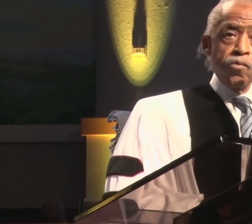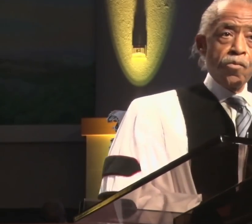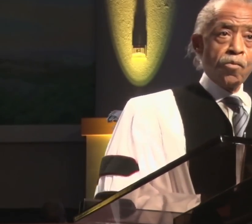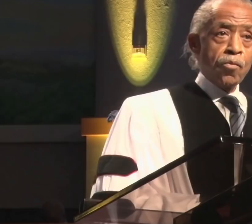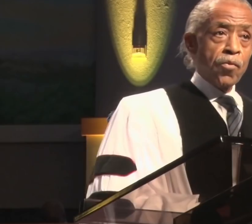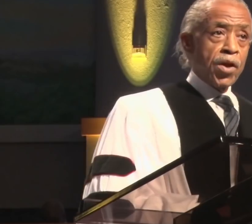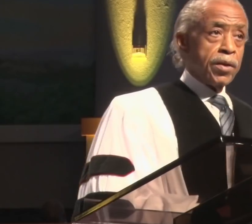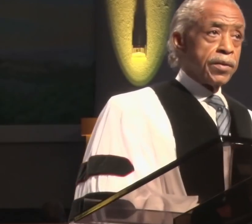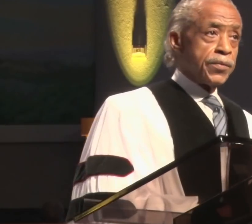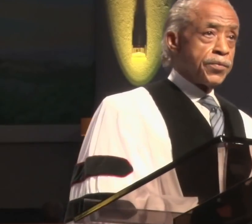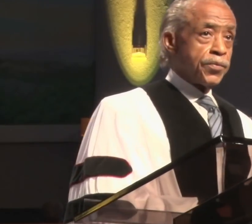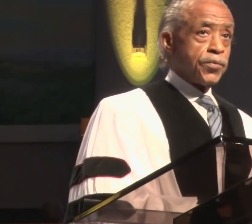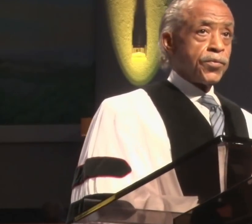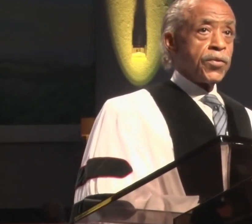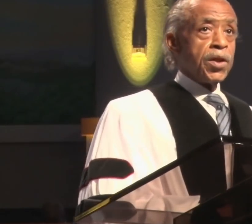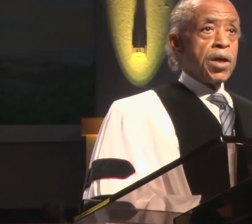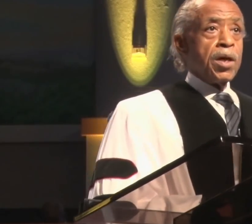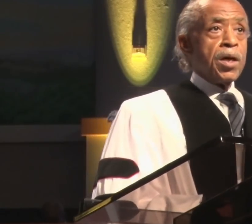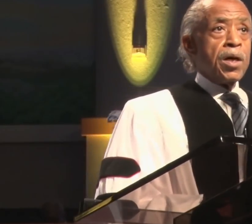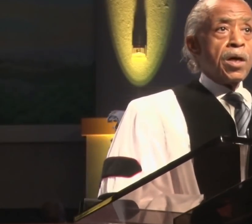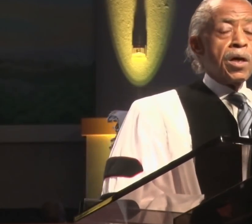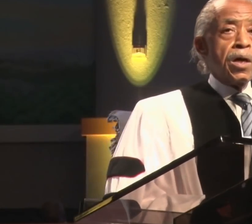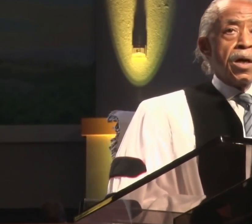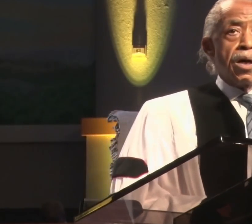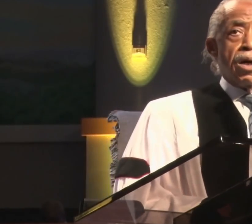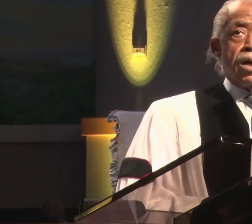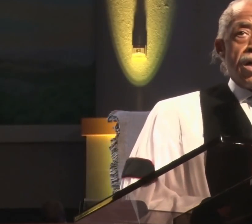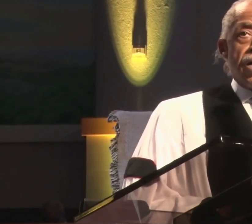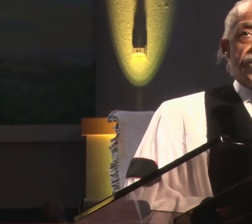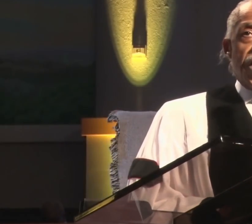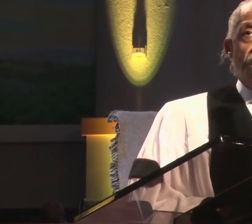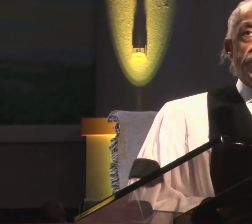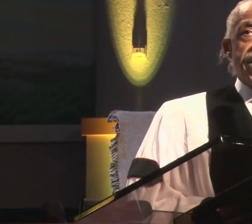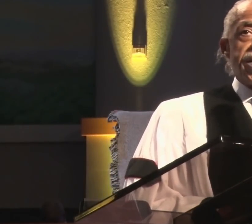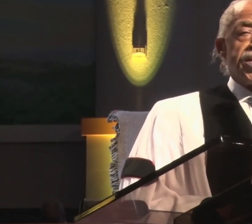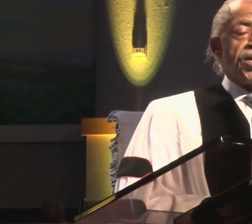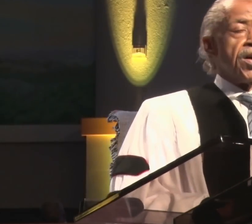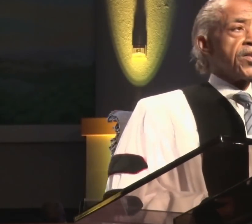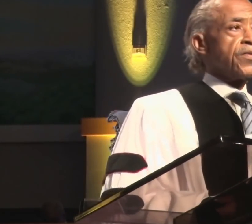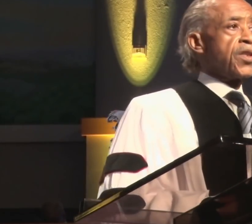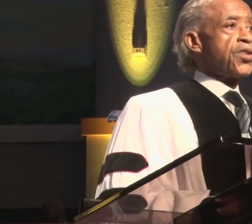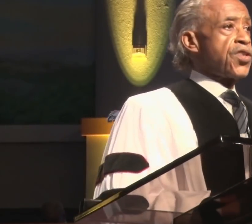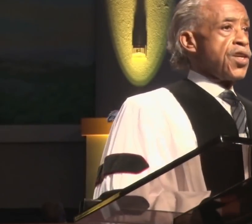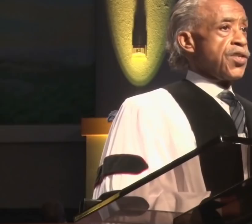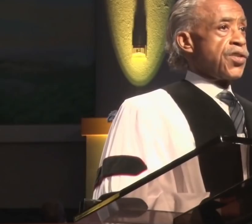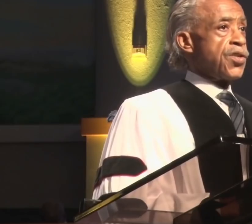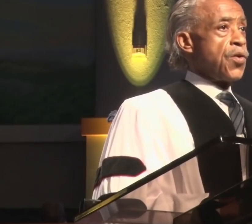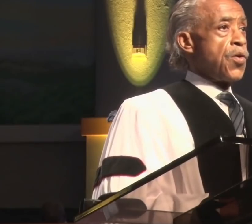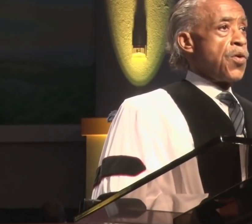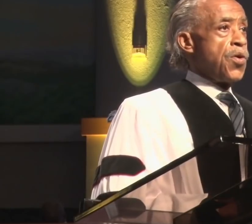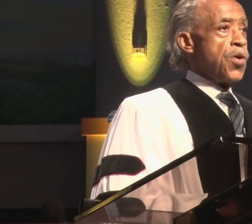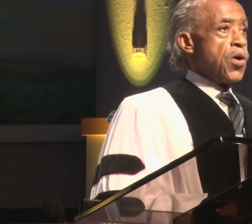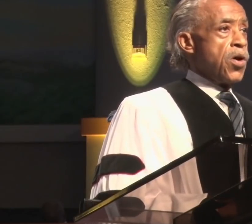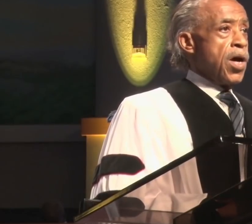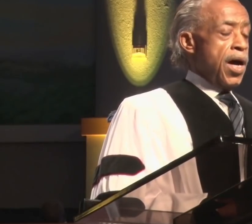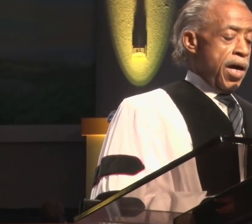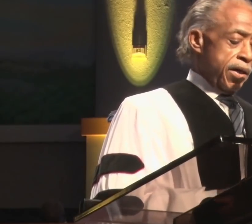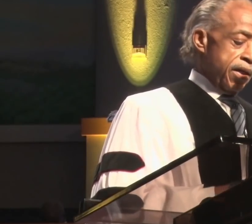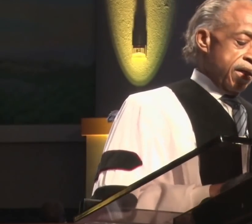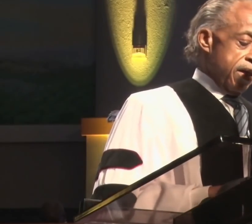I WANT TO ALSO SAY, REVEREND DR. REMUS WRIGHT AND REVEREND DR.